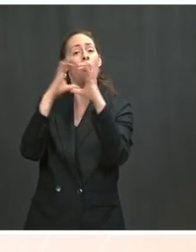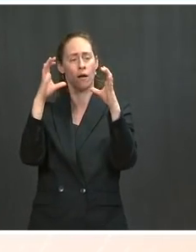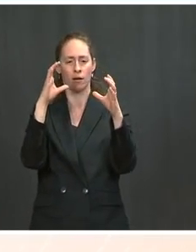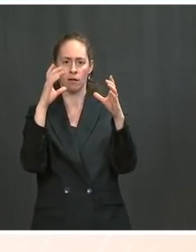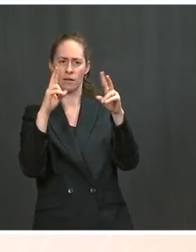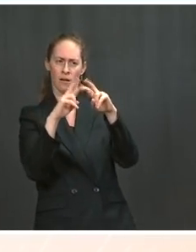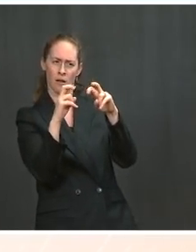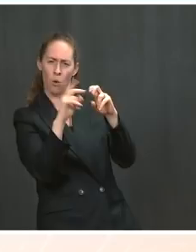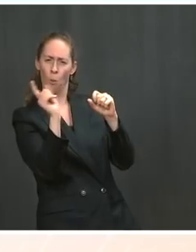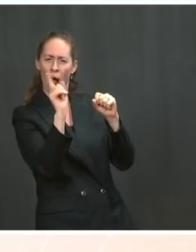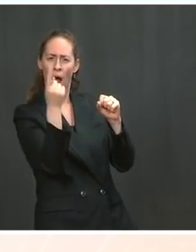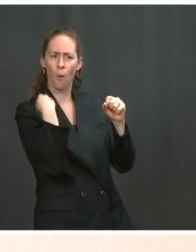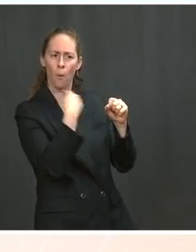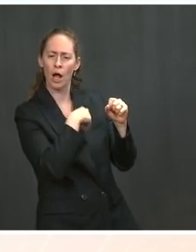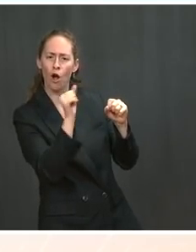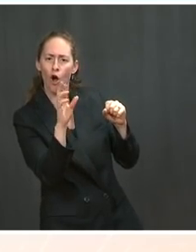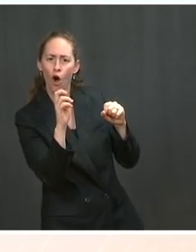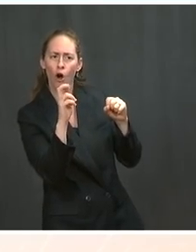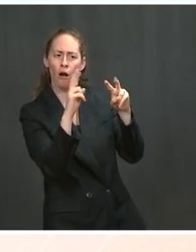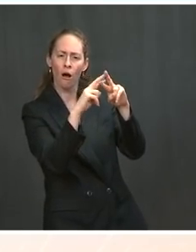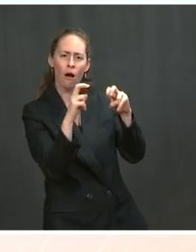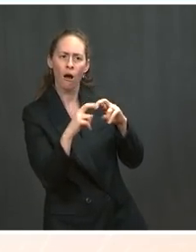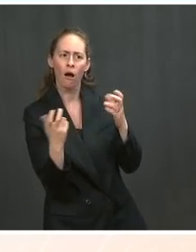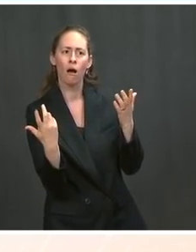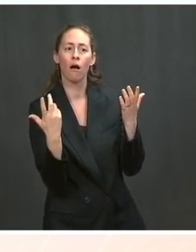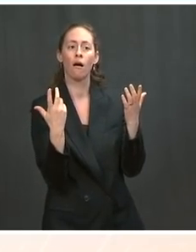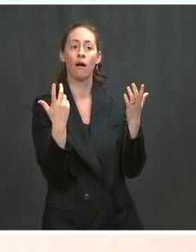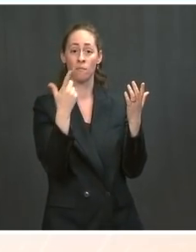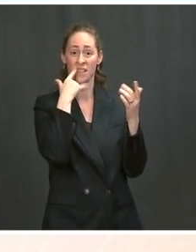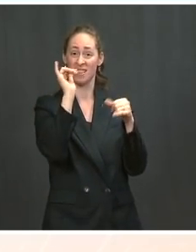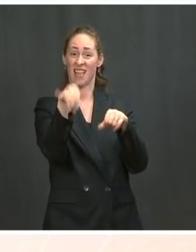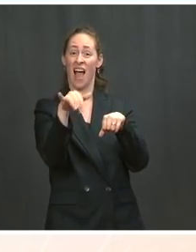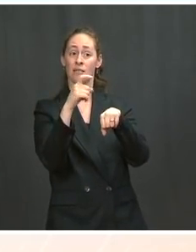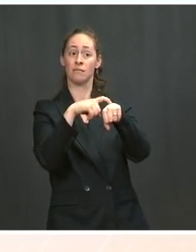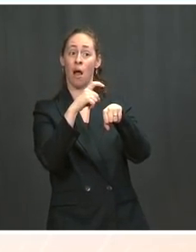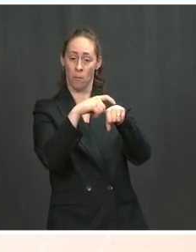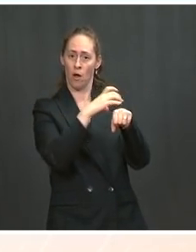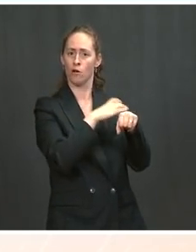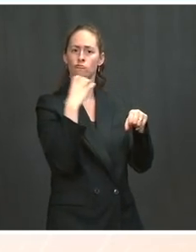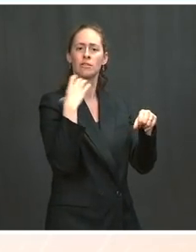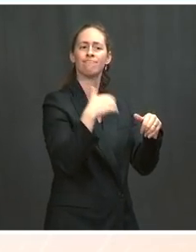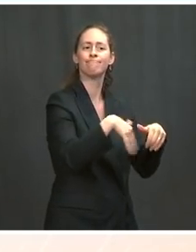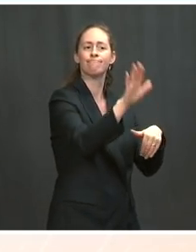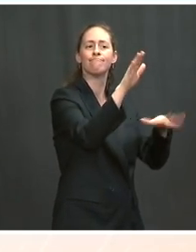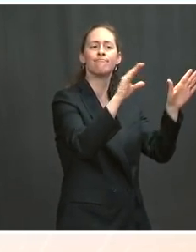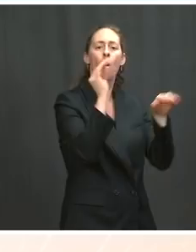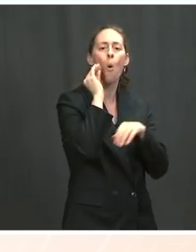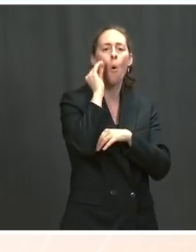everybody will go home on Memorial Day recess. It will be quieter over near the Capitol. Obviously, there'll be a lot of activity,